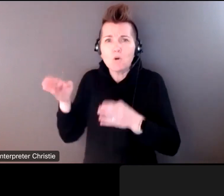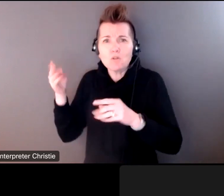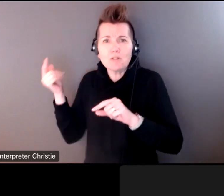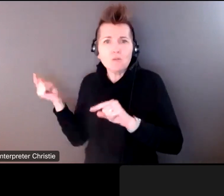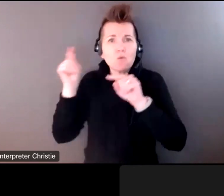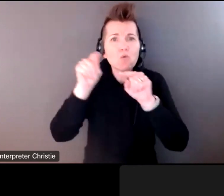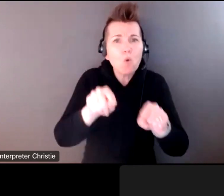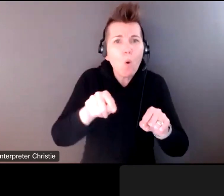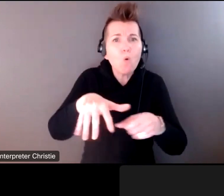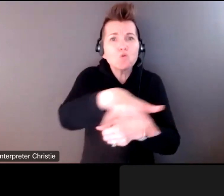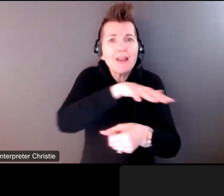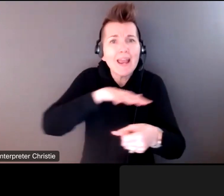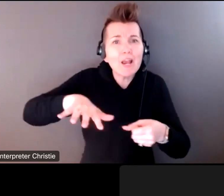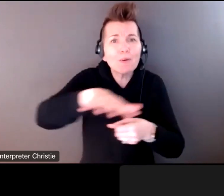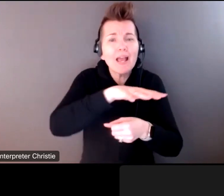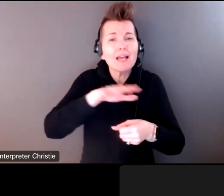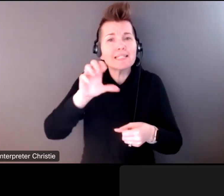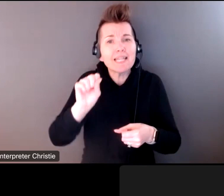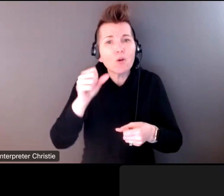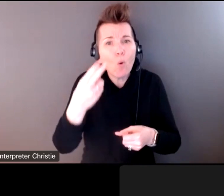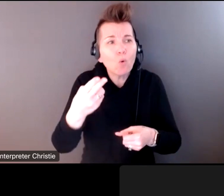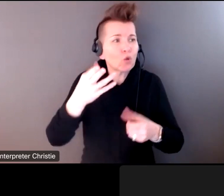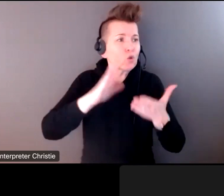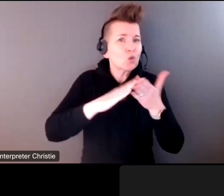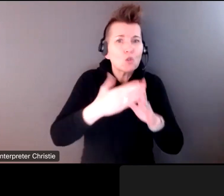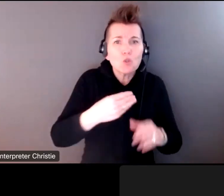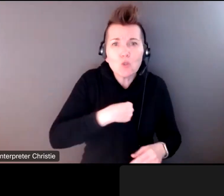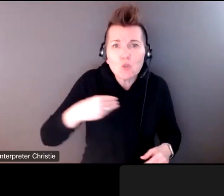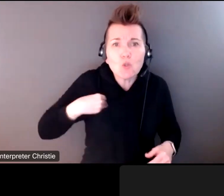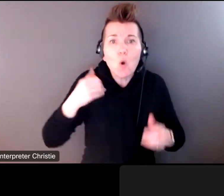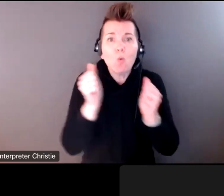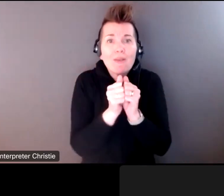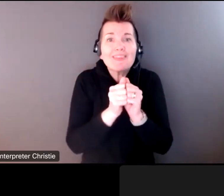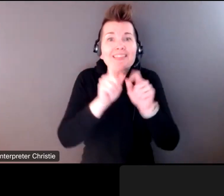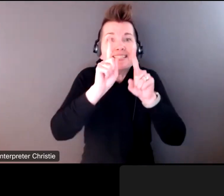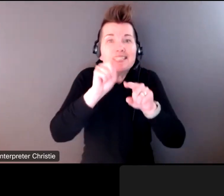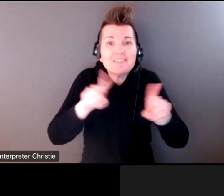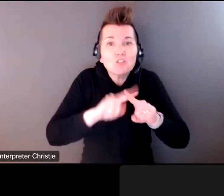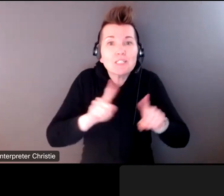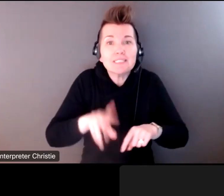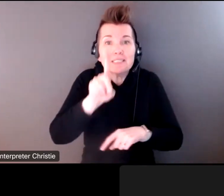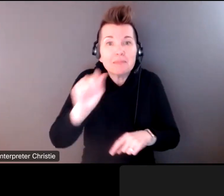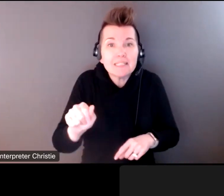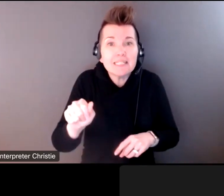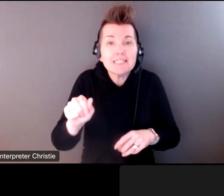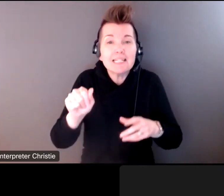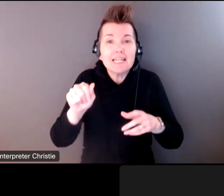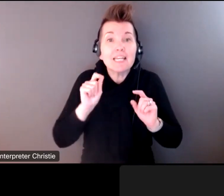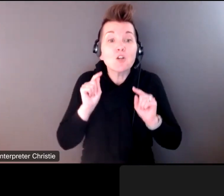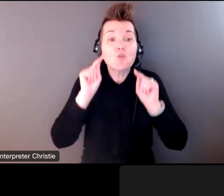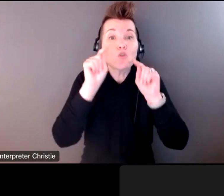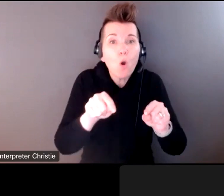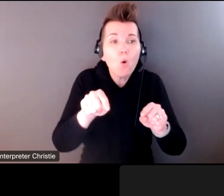members with the various types of disabilities that will be navigating or that are navigating